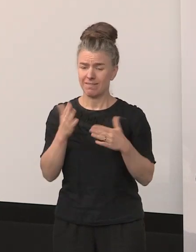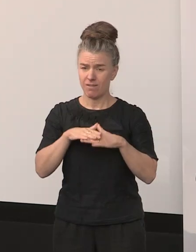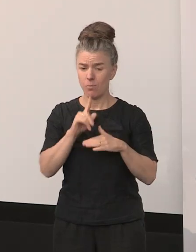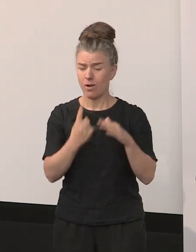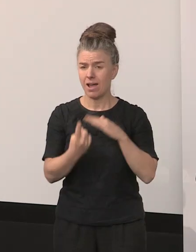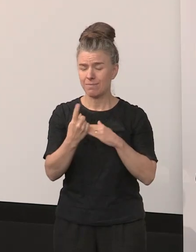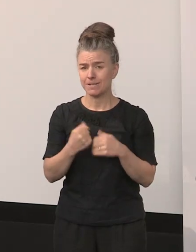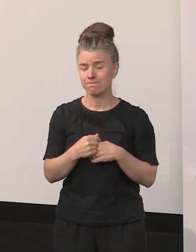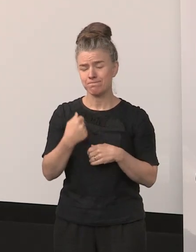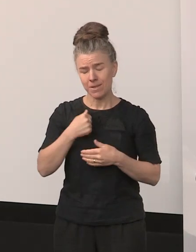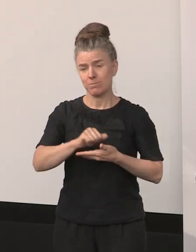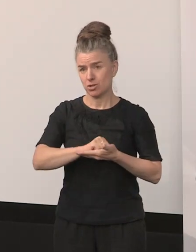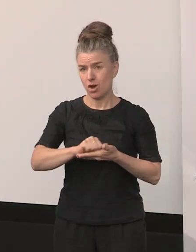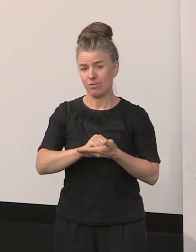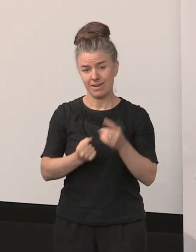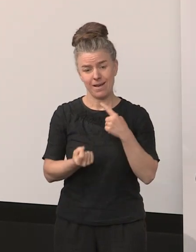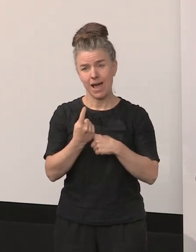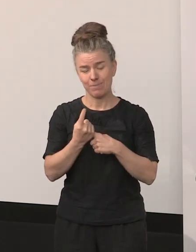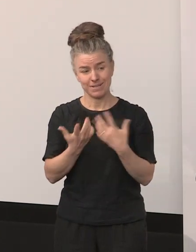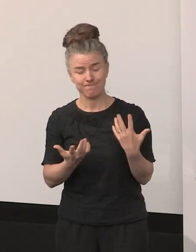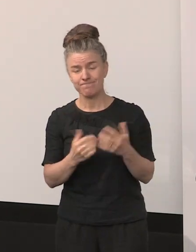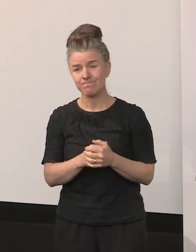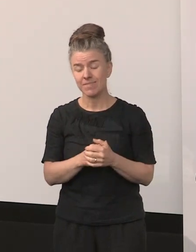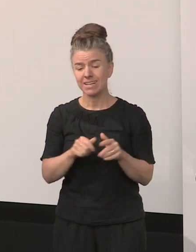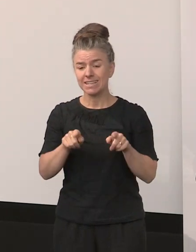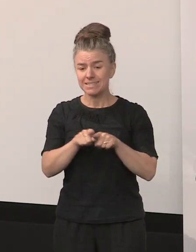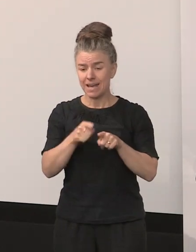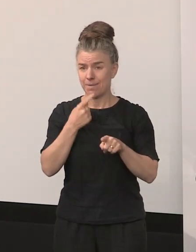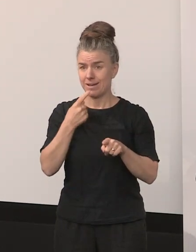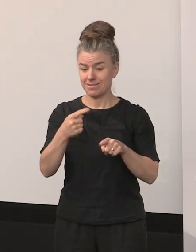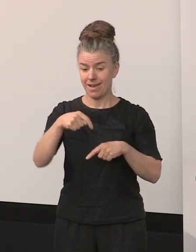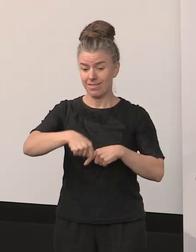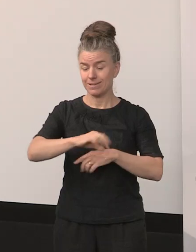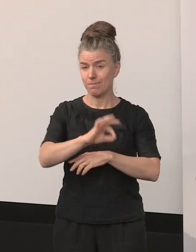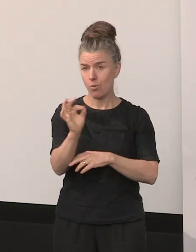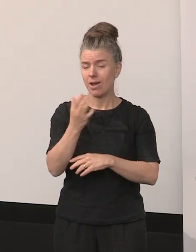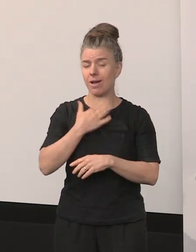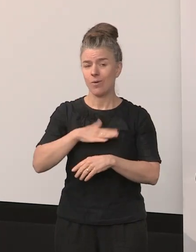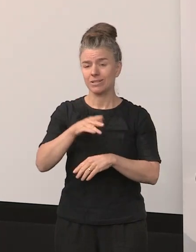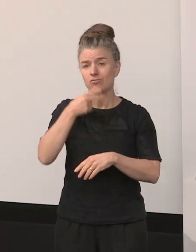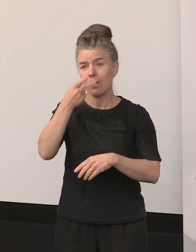people and shaken people's confidence. I've certainly been upset by it, and I apologise that we've ended up